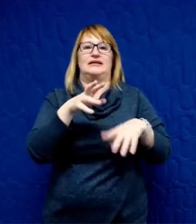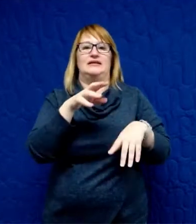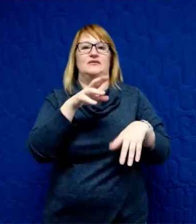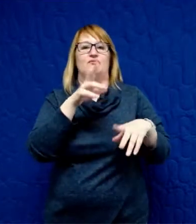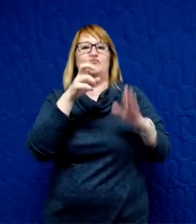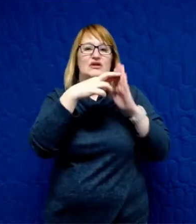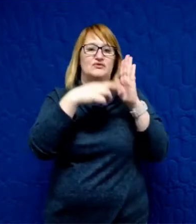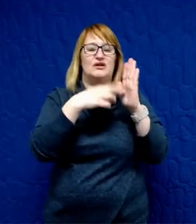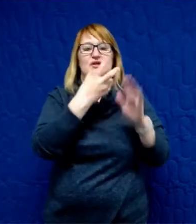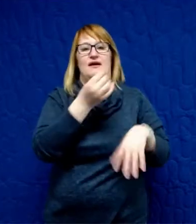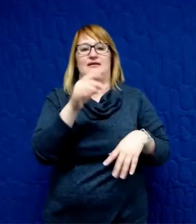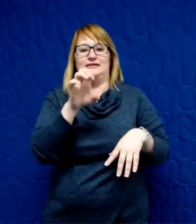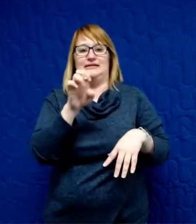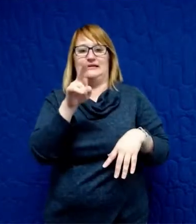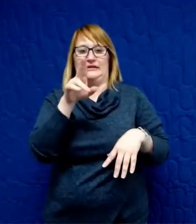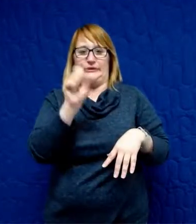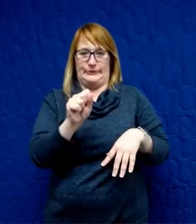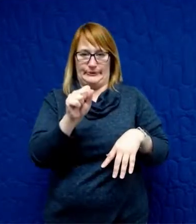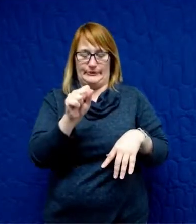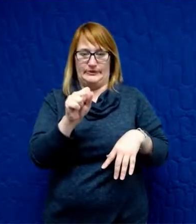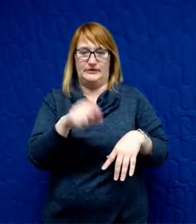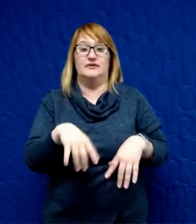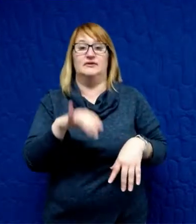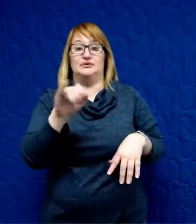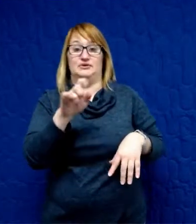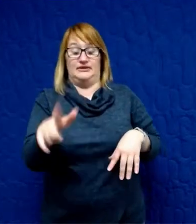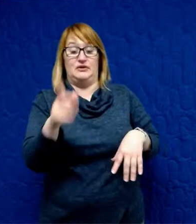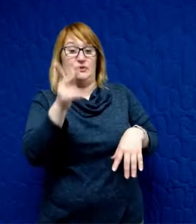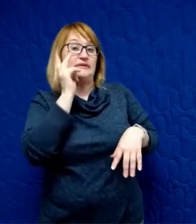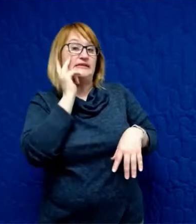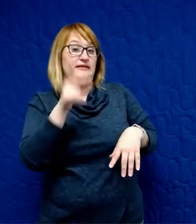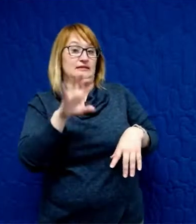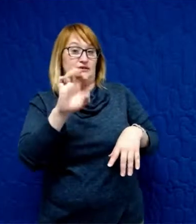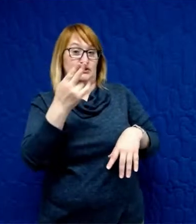alluded to then yes you'll see the chat box and you can type in your questions